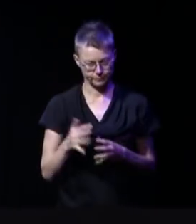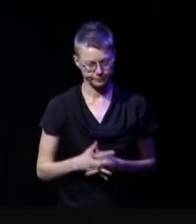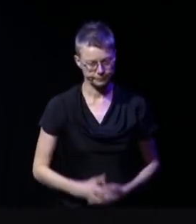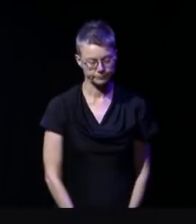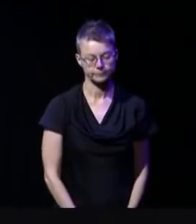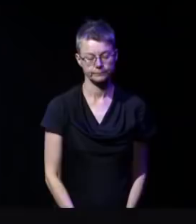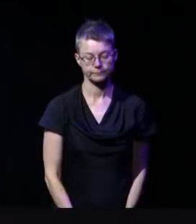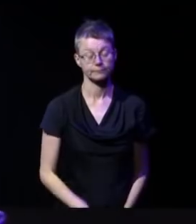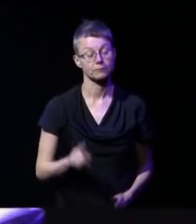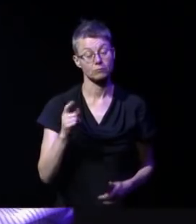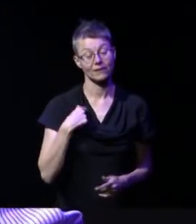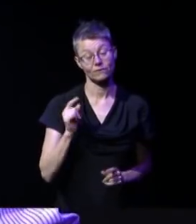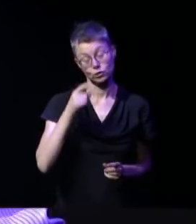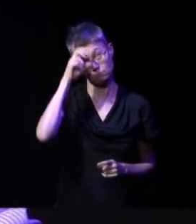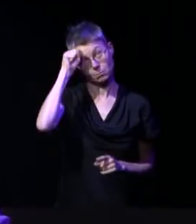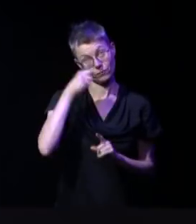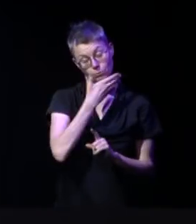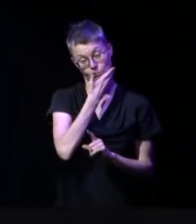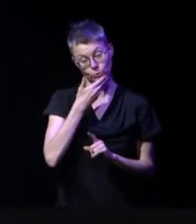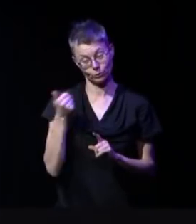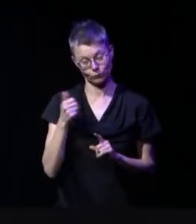My first memory of beauty comes from deep childhood.